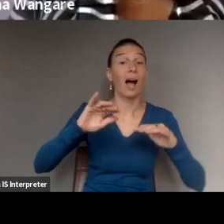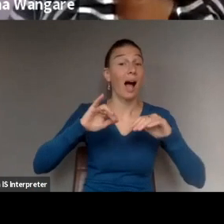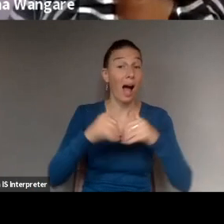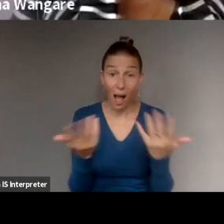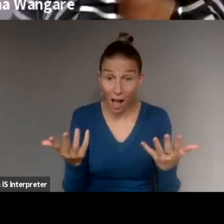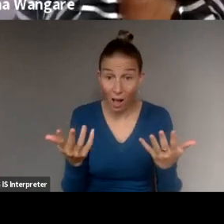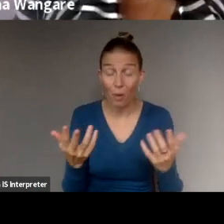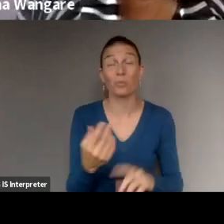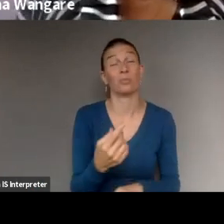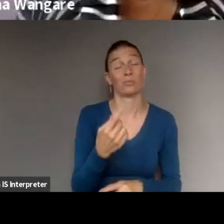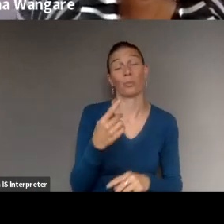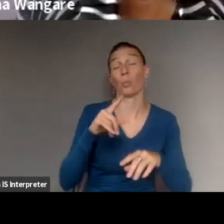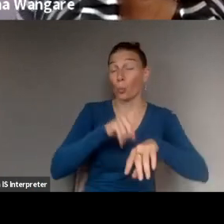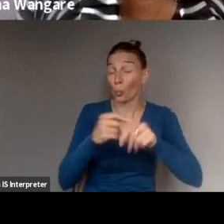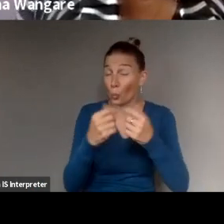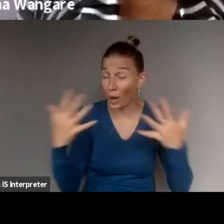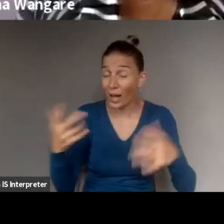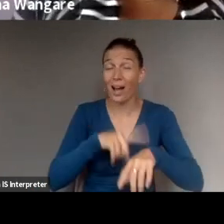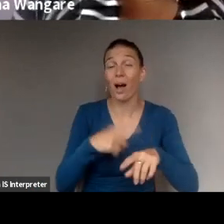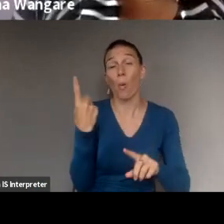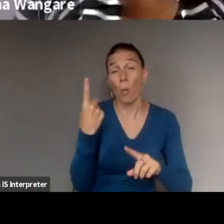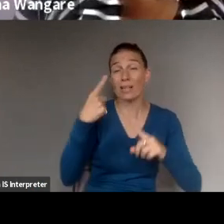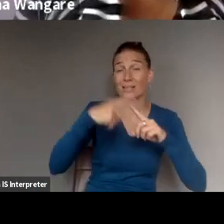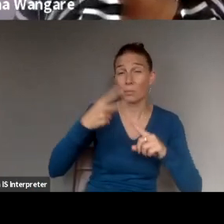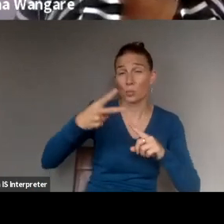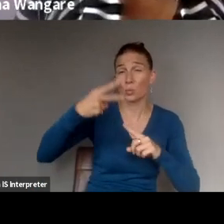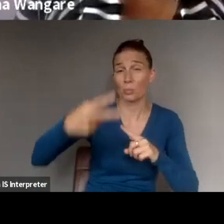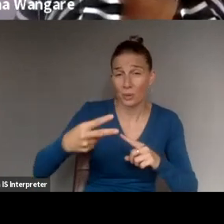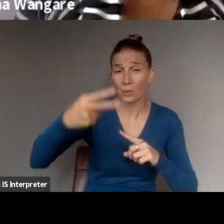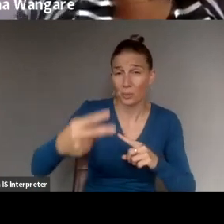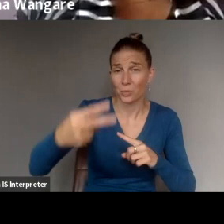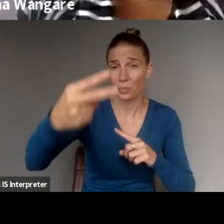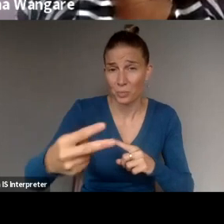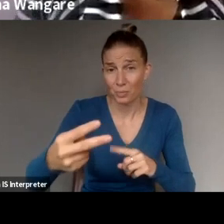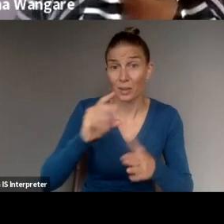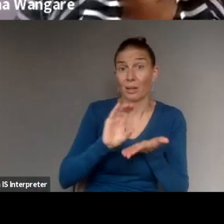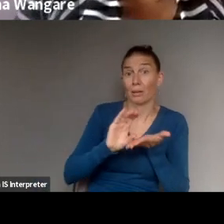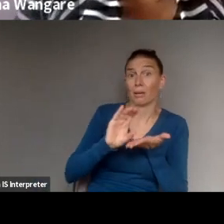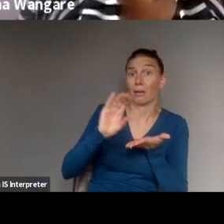And when we look at every other month then it seems that, you know, a person has to wait for almost 60 days